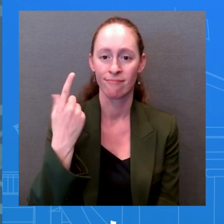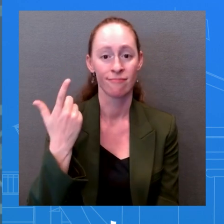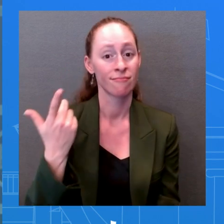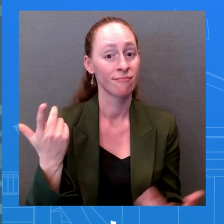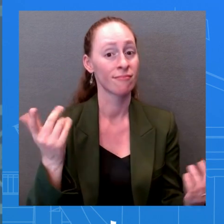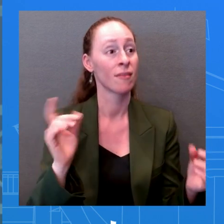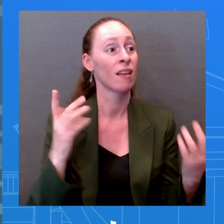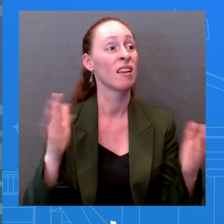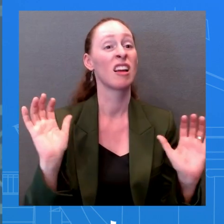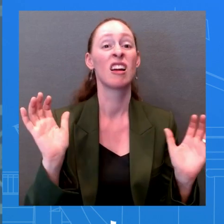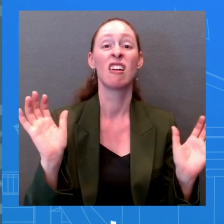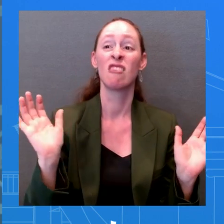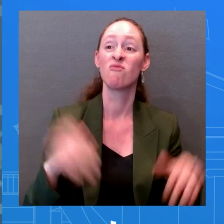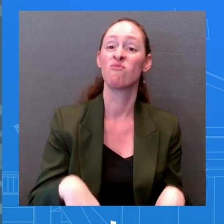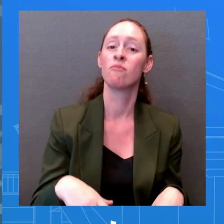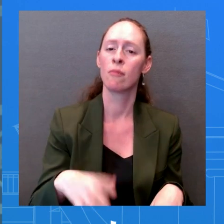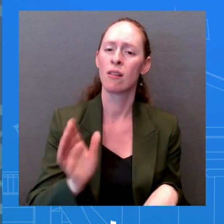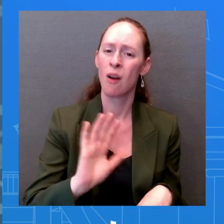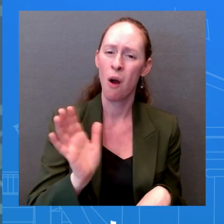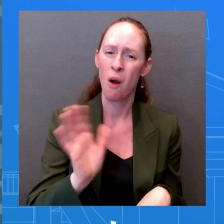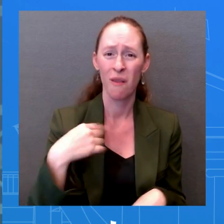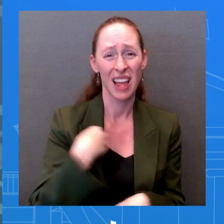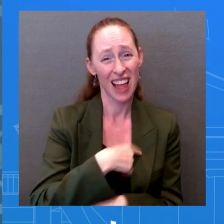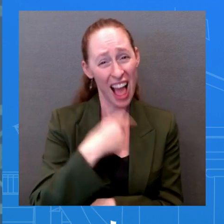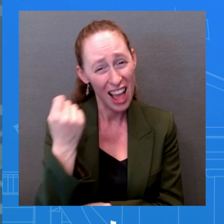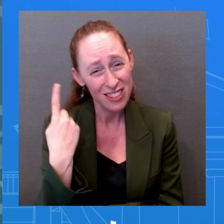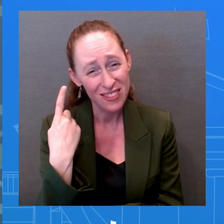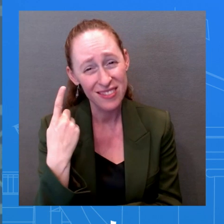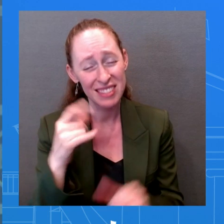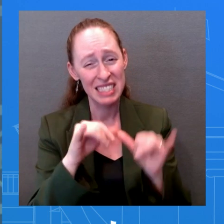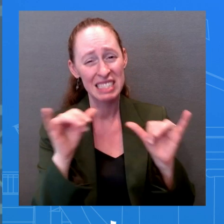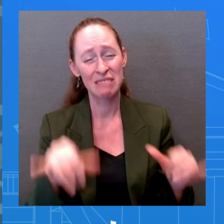But we are saying that as well, we have -- we have done --